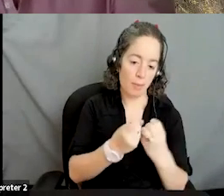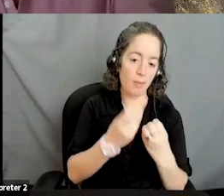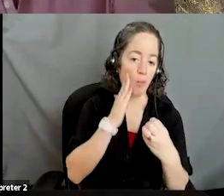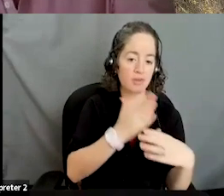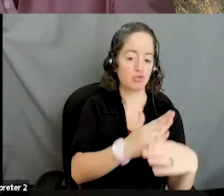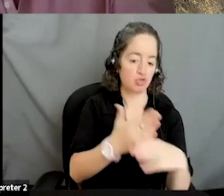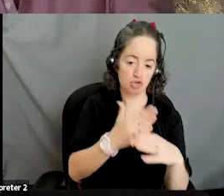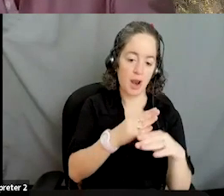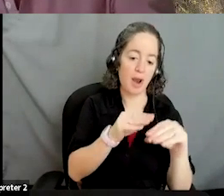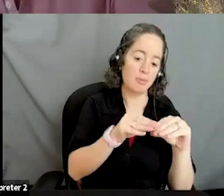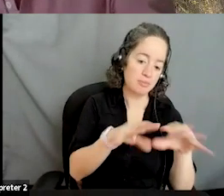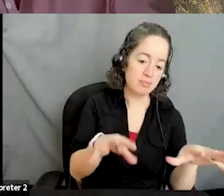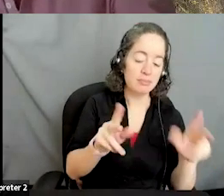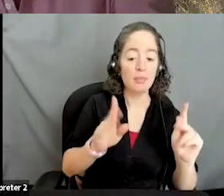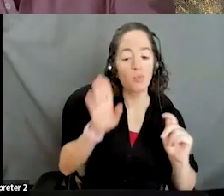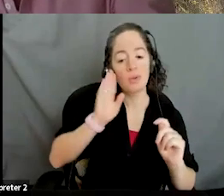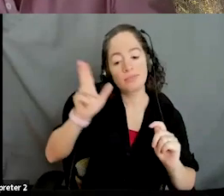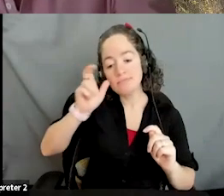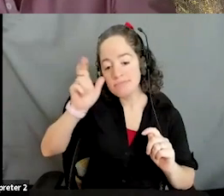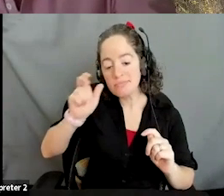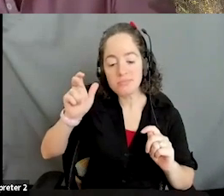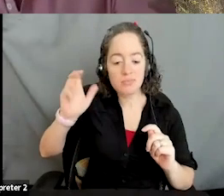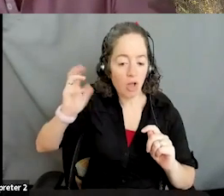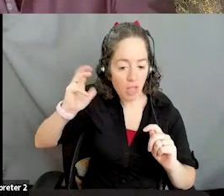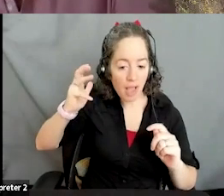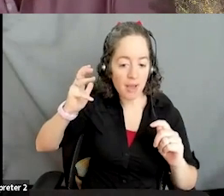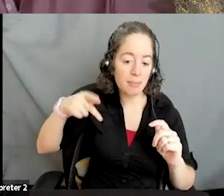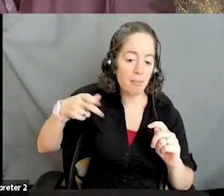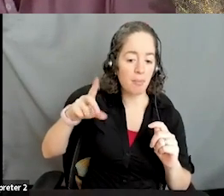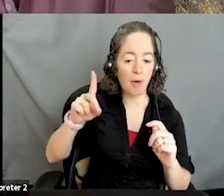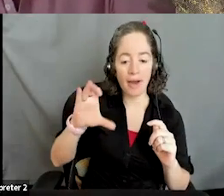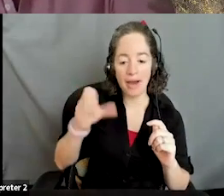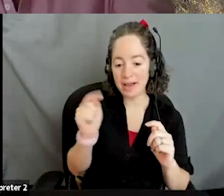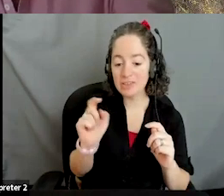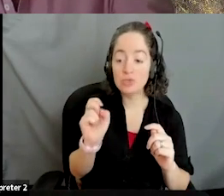in audio form on the podcast, or see it on YouTube or something, and get that message.